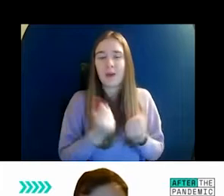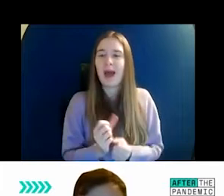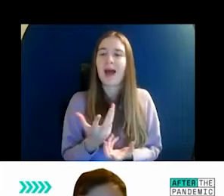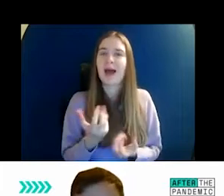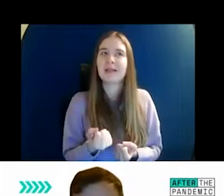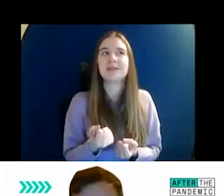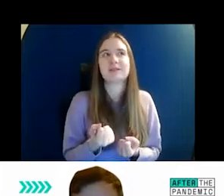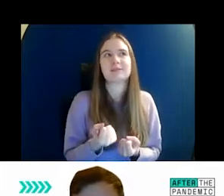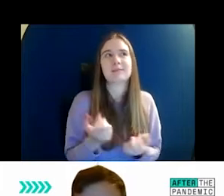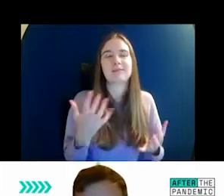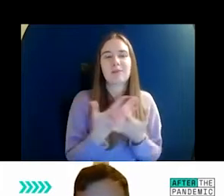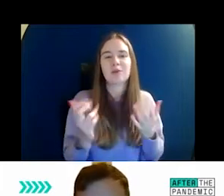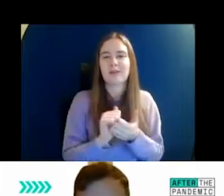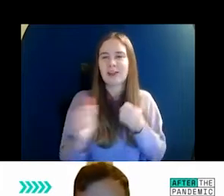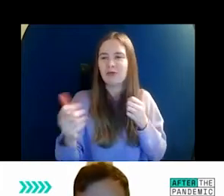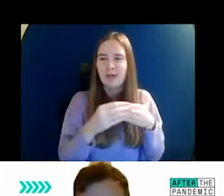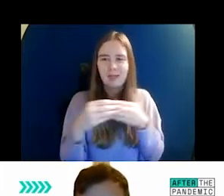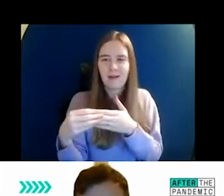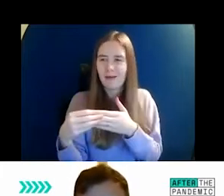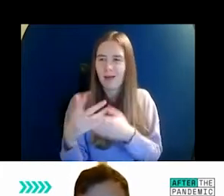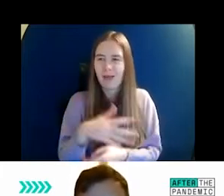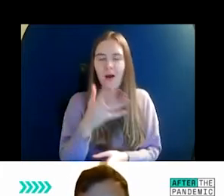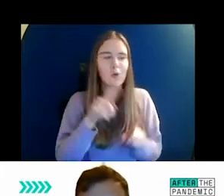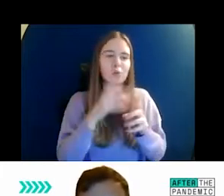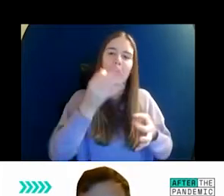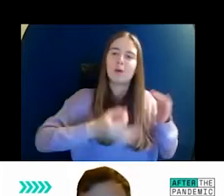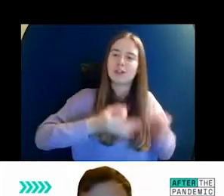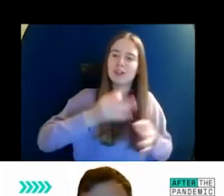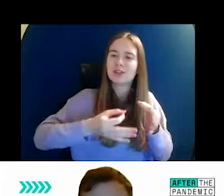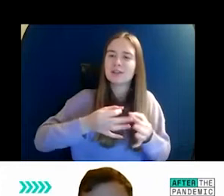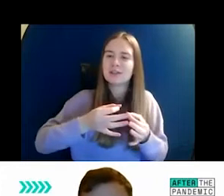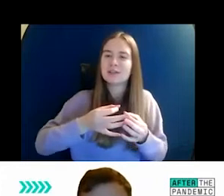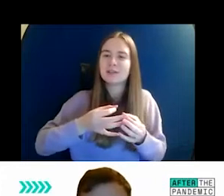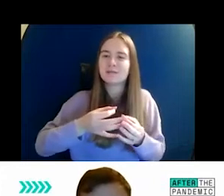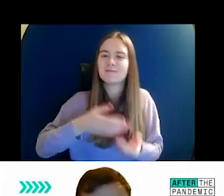we had lots of industry leaders, as well as politicians involved in the process